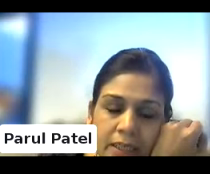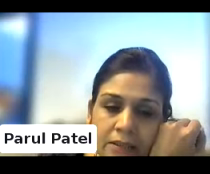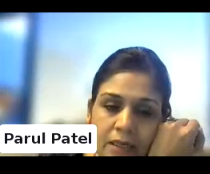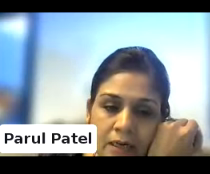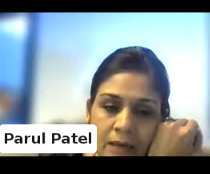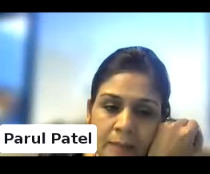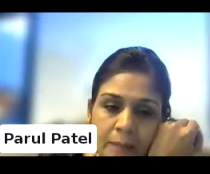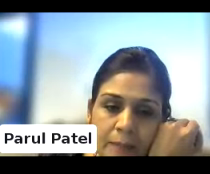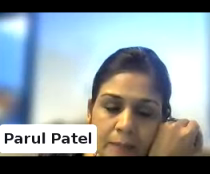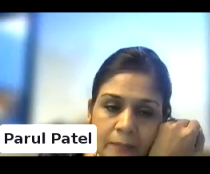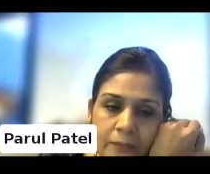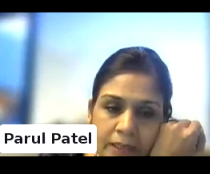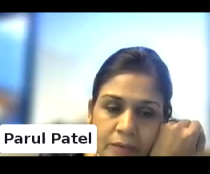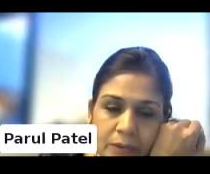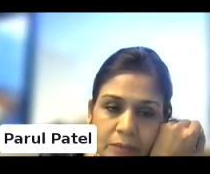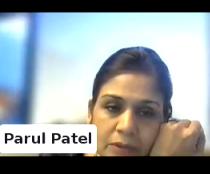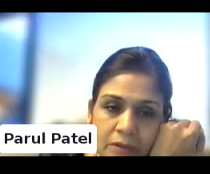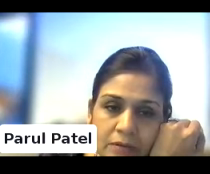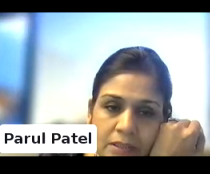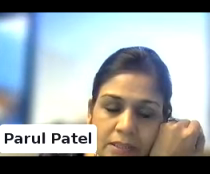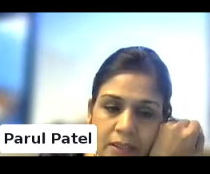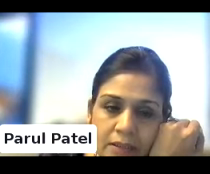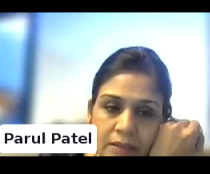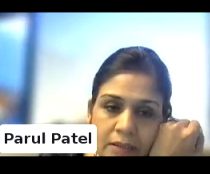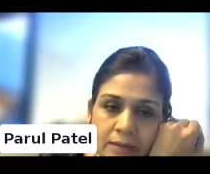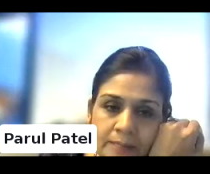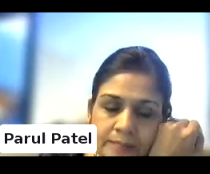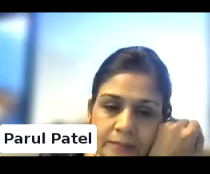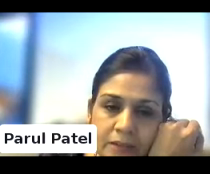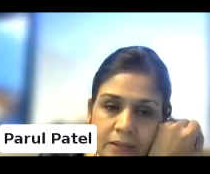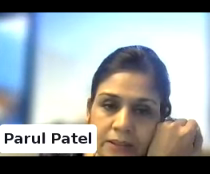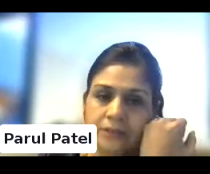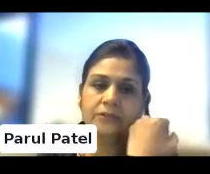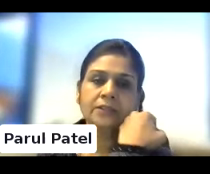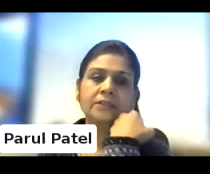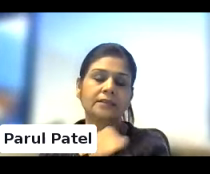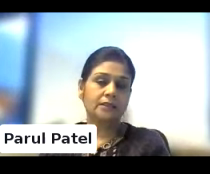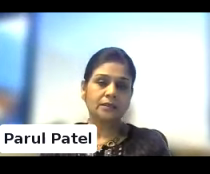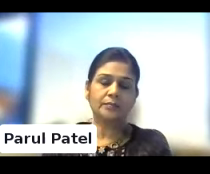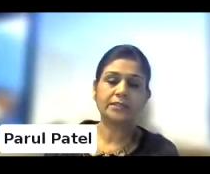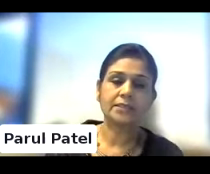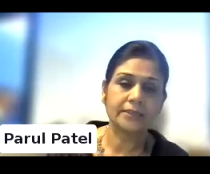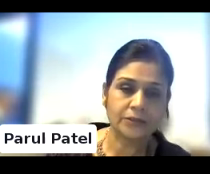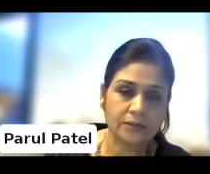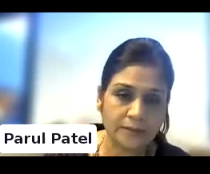Yes, right. We will send the link to the presentation.